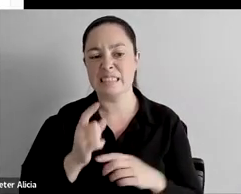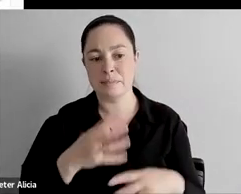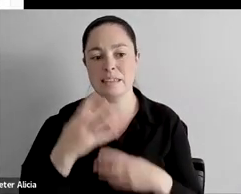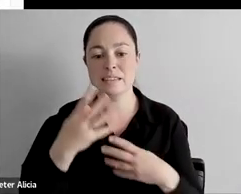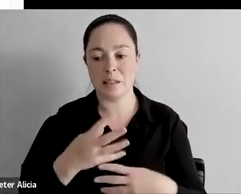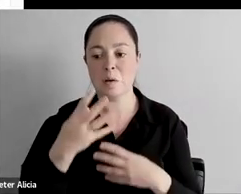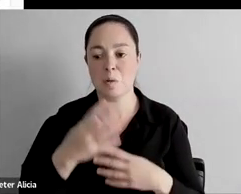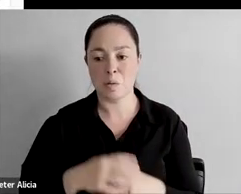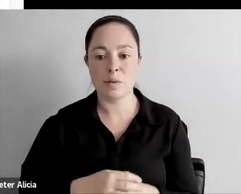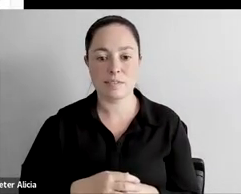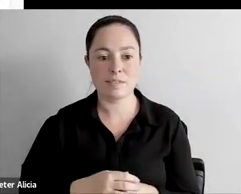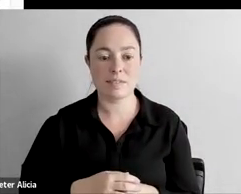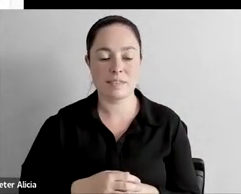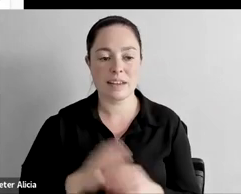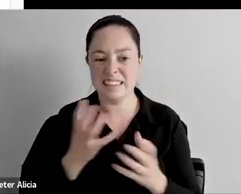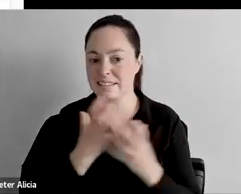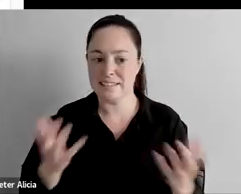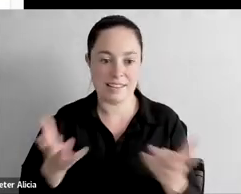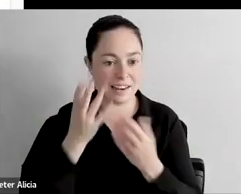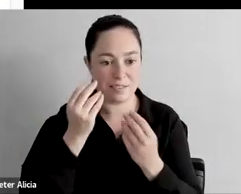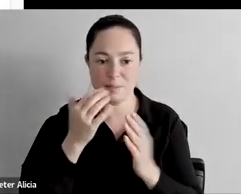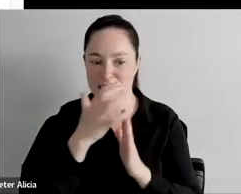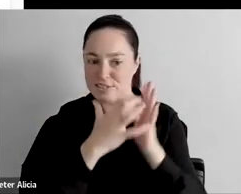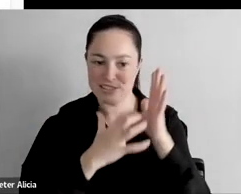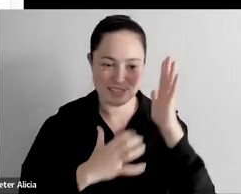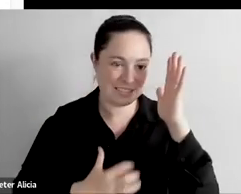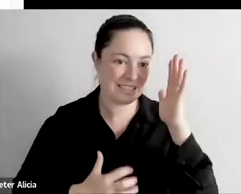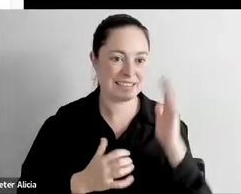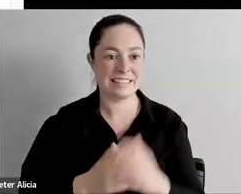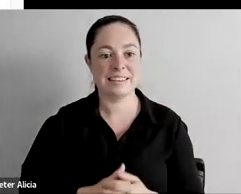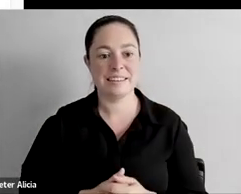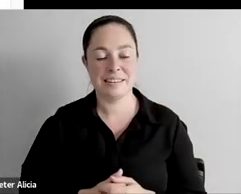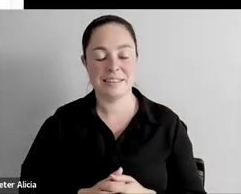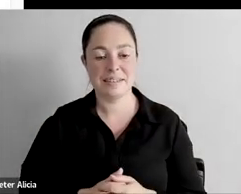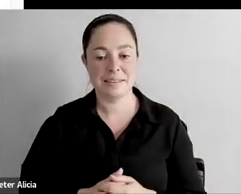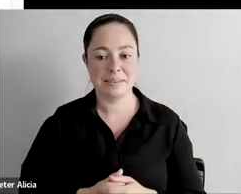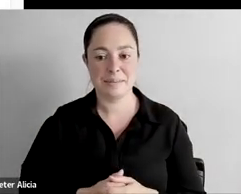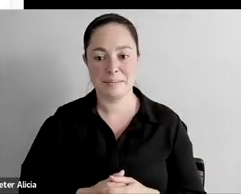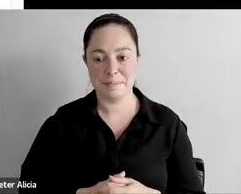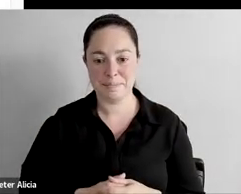it's just a lot of information for it to pick up.